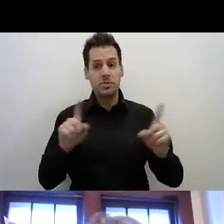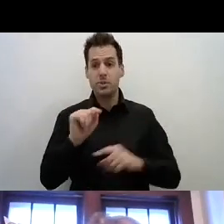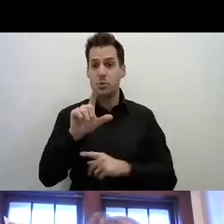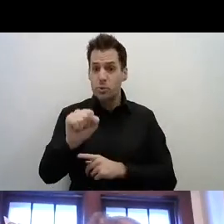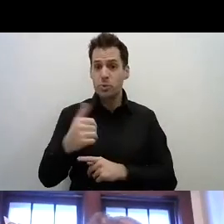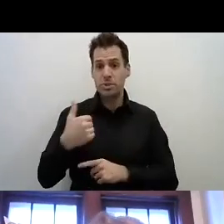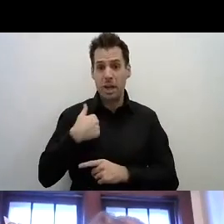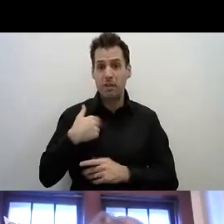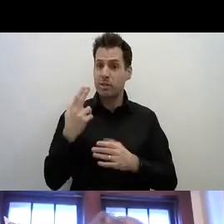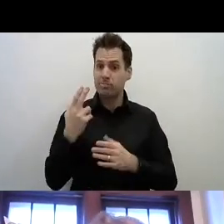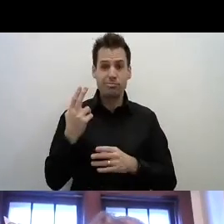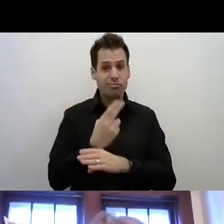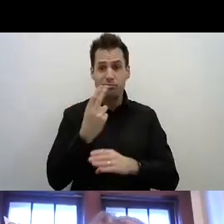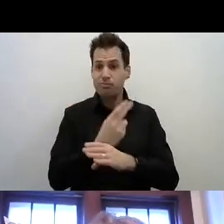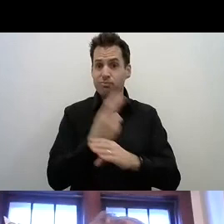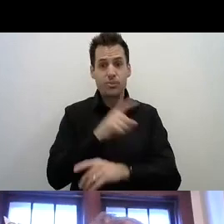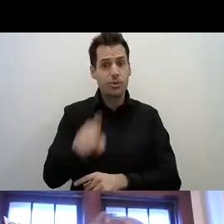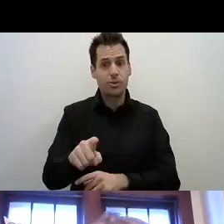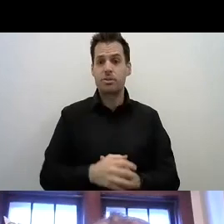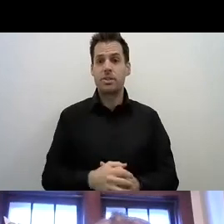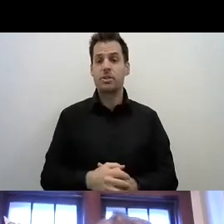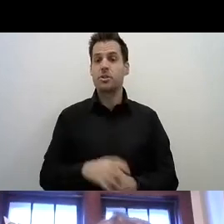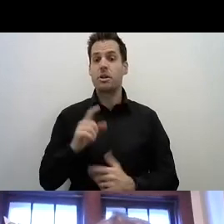keep the keep the discussion going um the next slide please